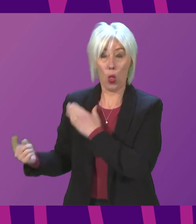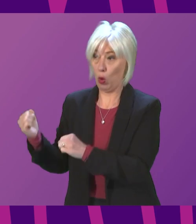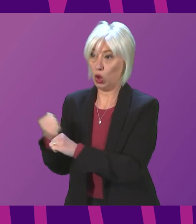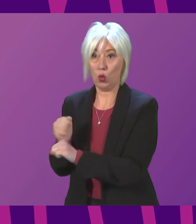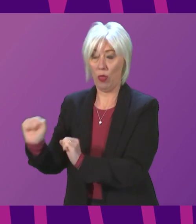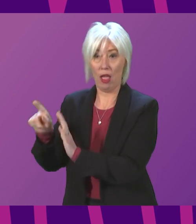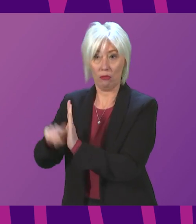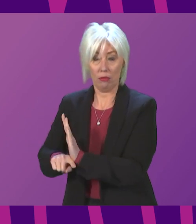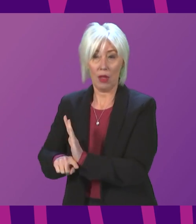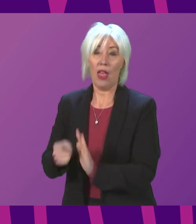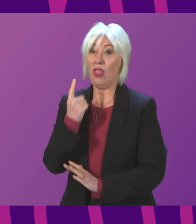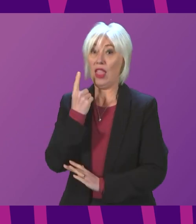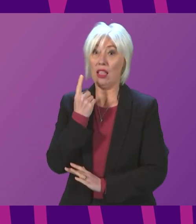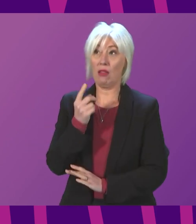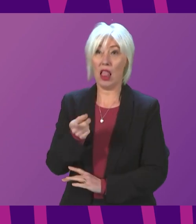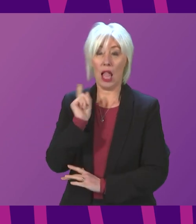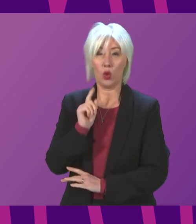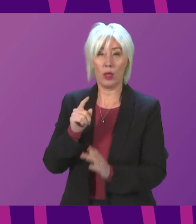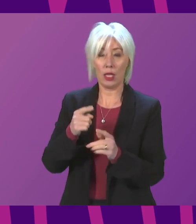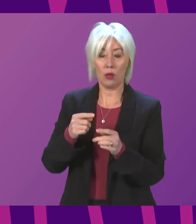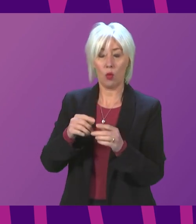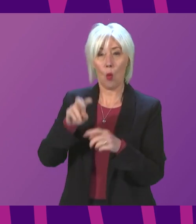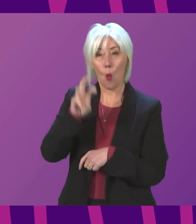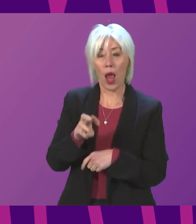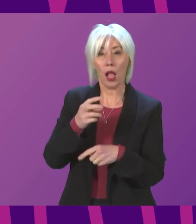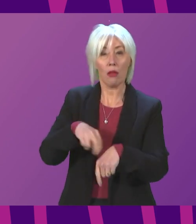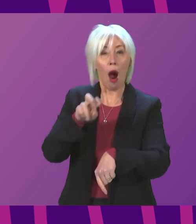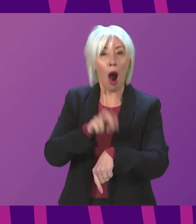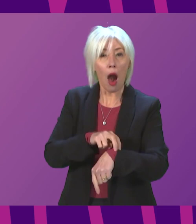introduce similar changes. We are doing likewise today.